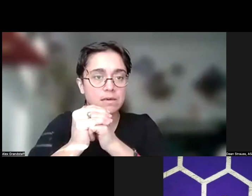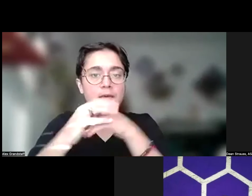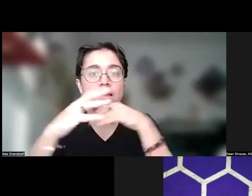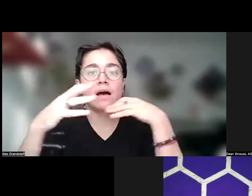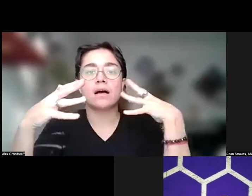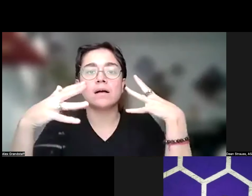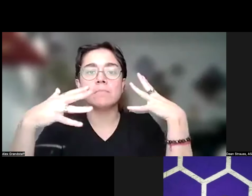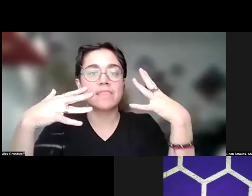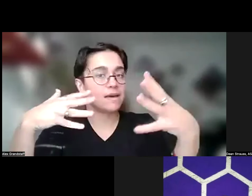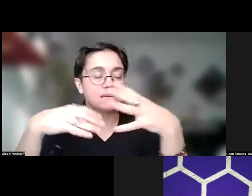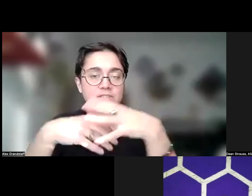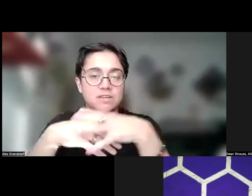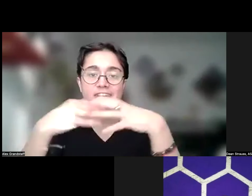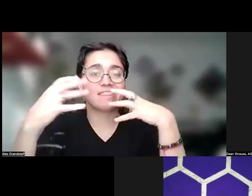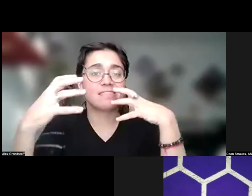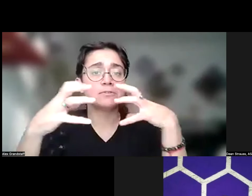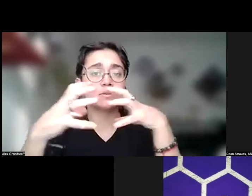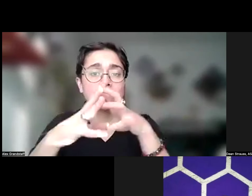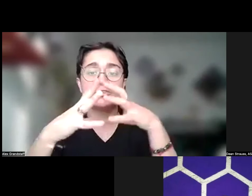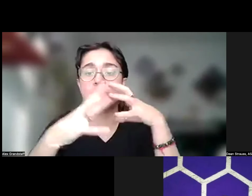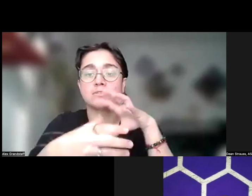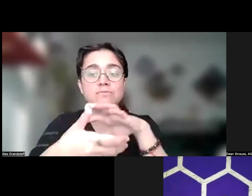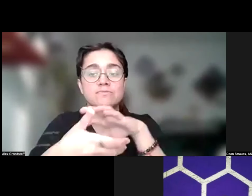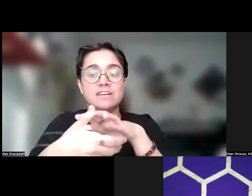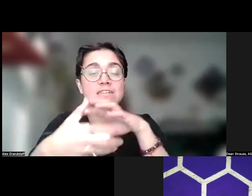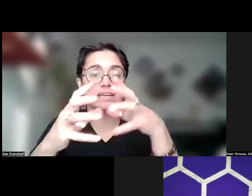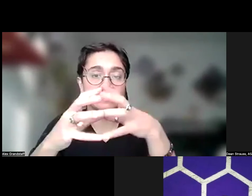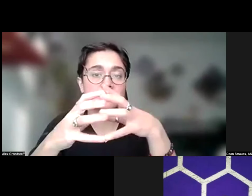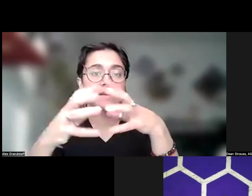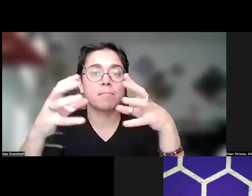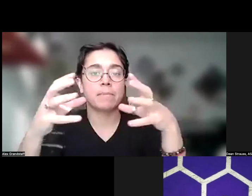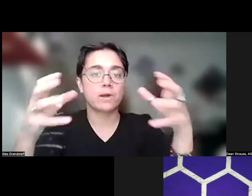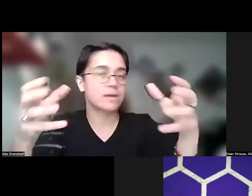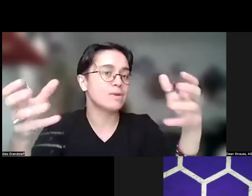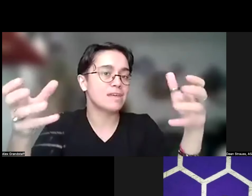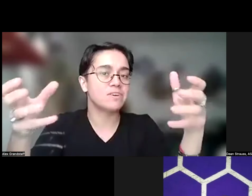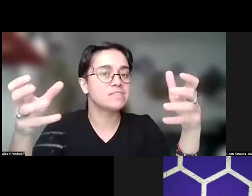Locally Townhall meetings or federally when there are opportunities to speak,